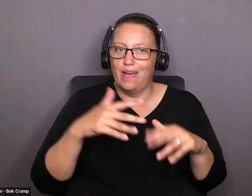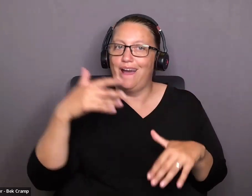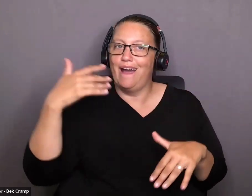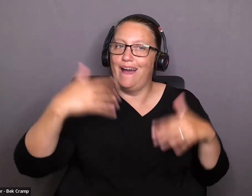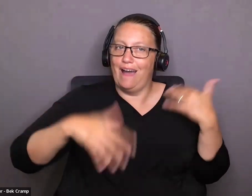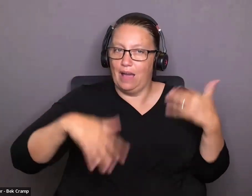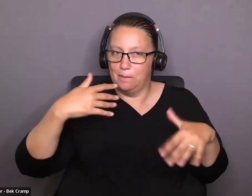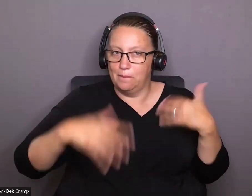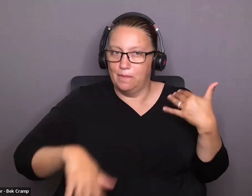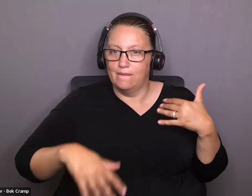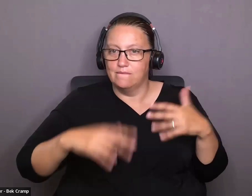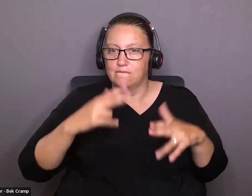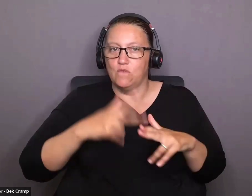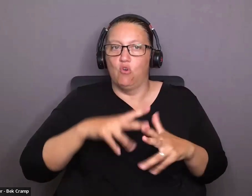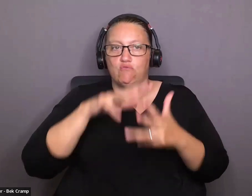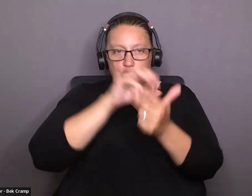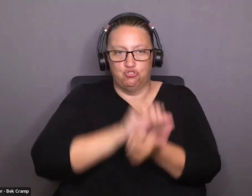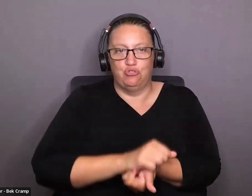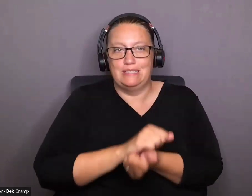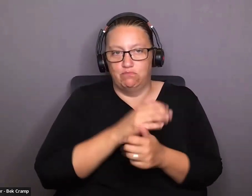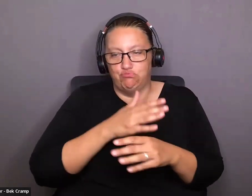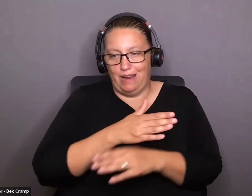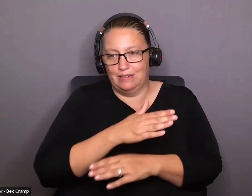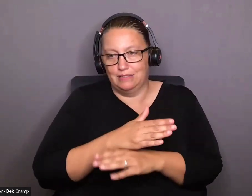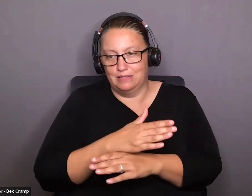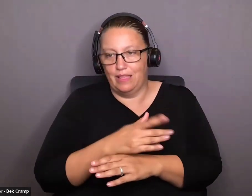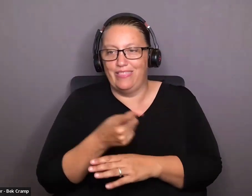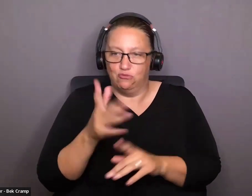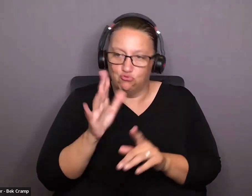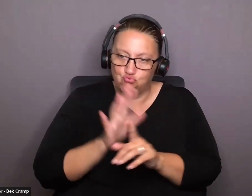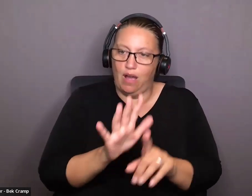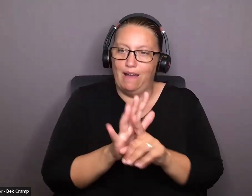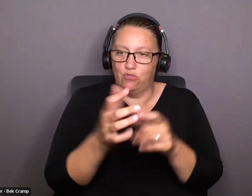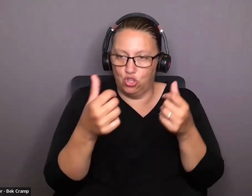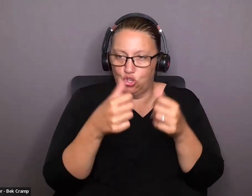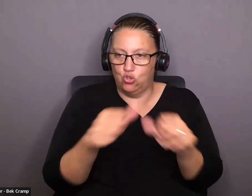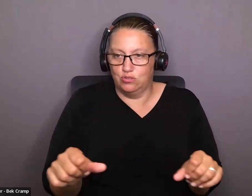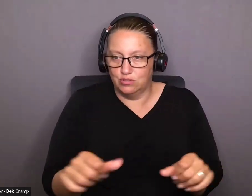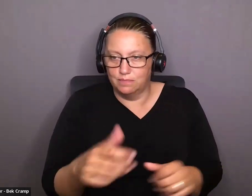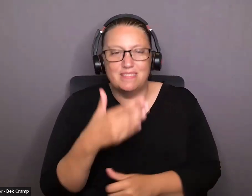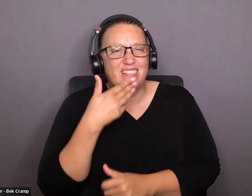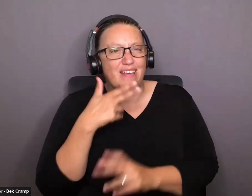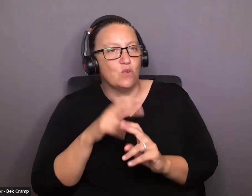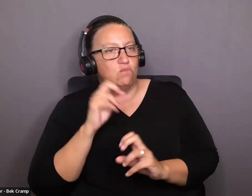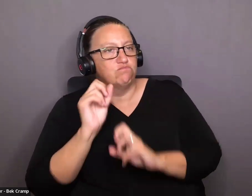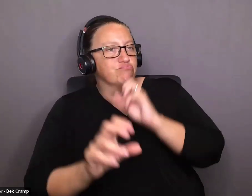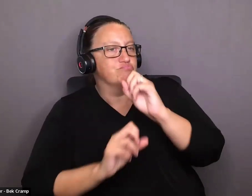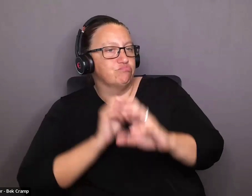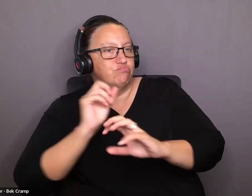use. Another person has added there into the chat. So we'd love for you to continue adding your